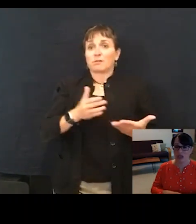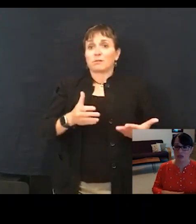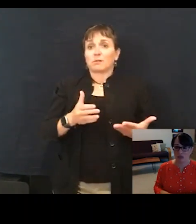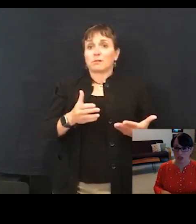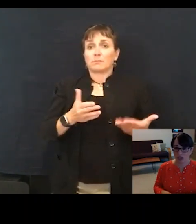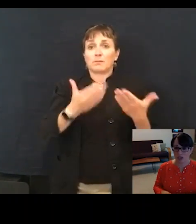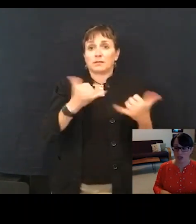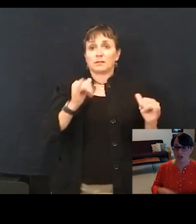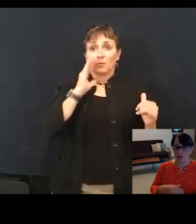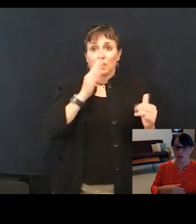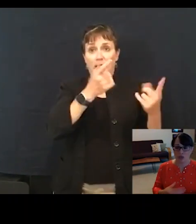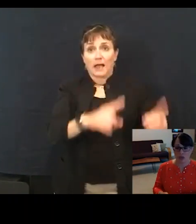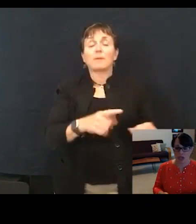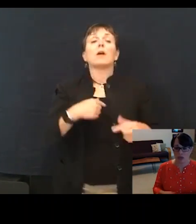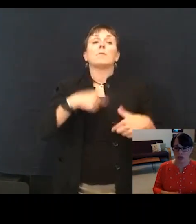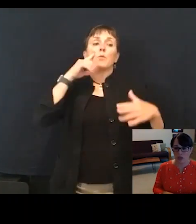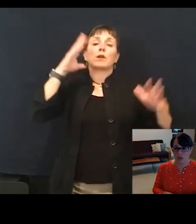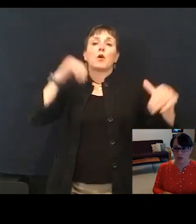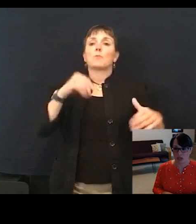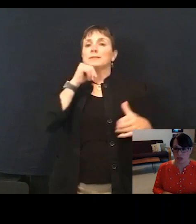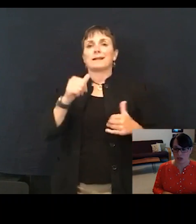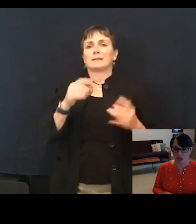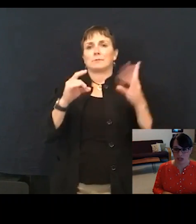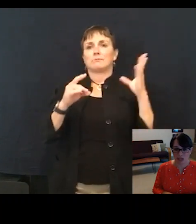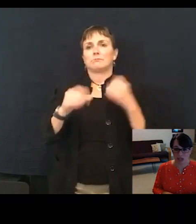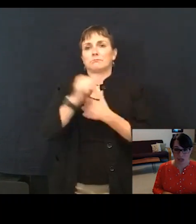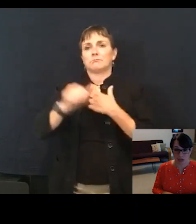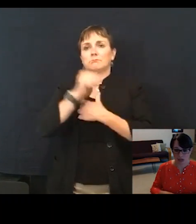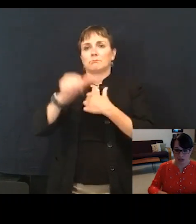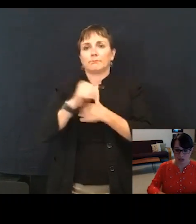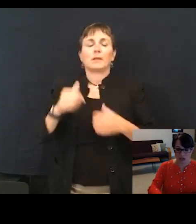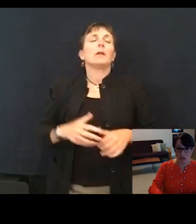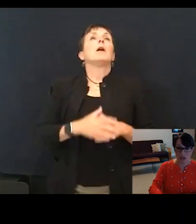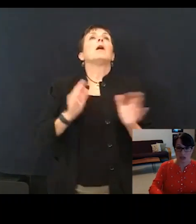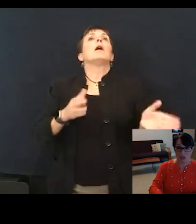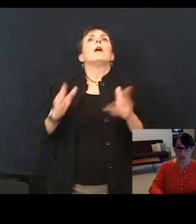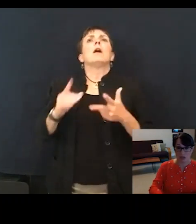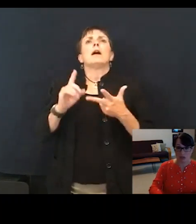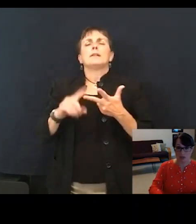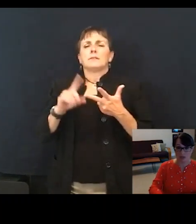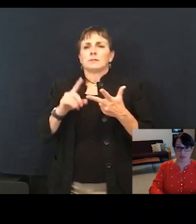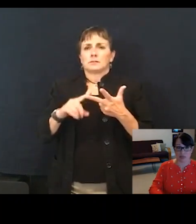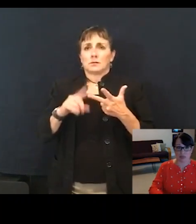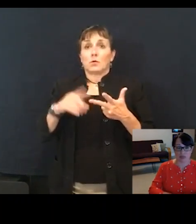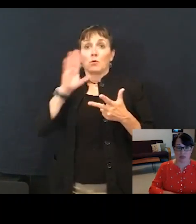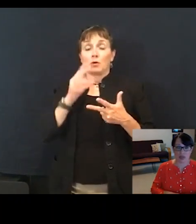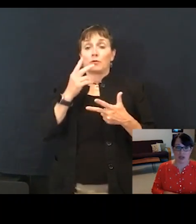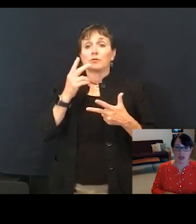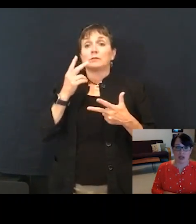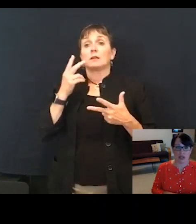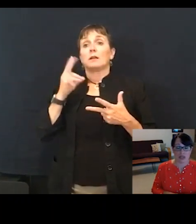And finally, will those hybrid V2 vectors cause any decreases in ERG amplitude?